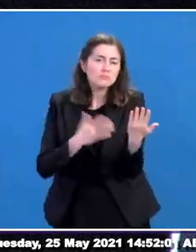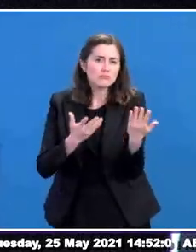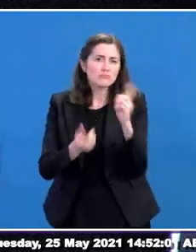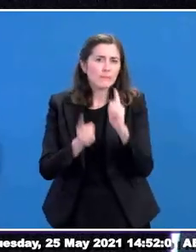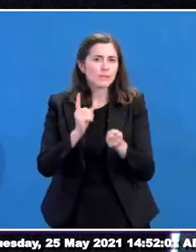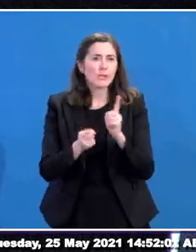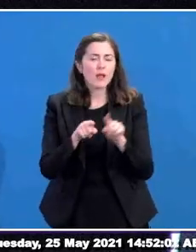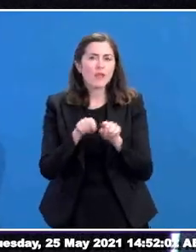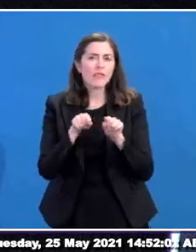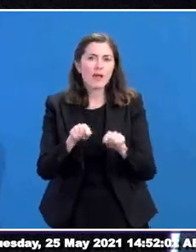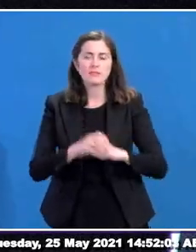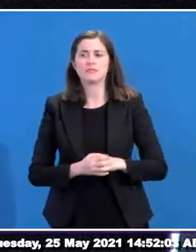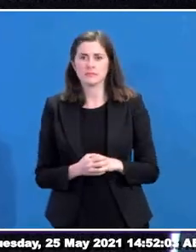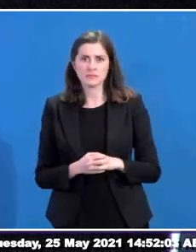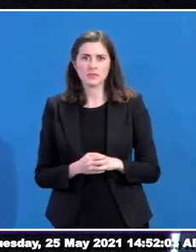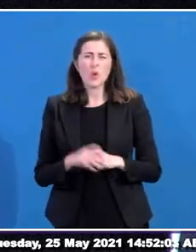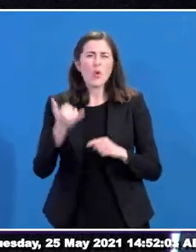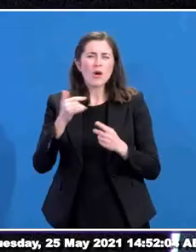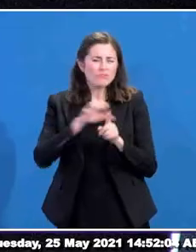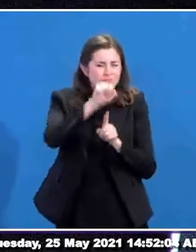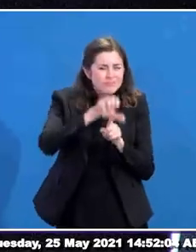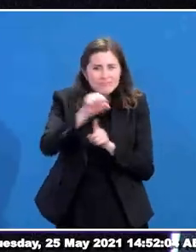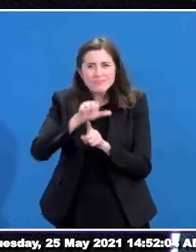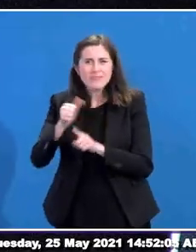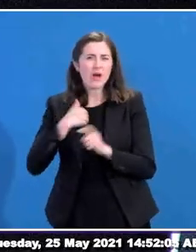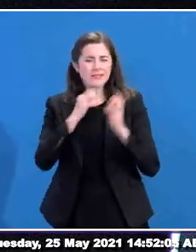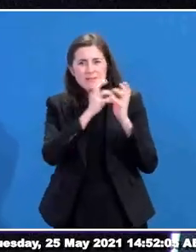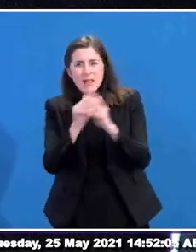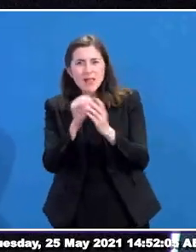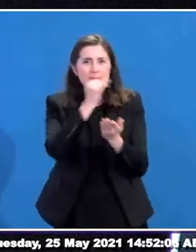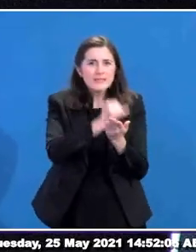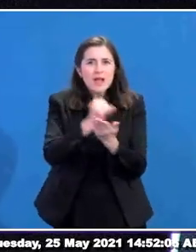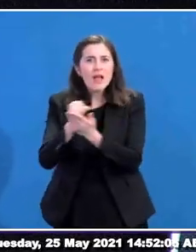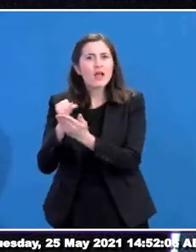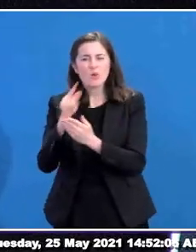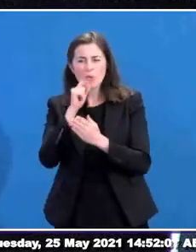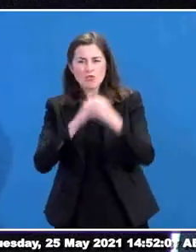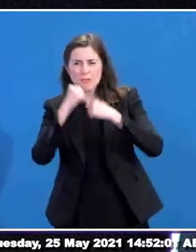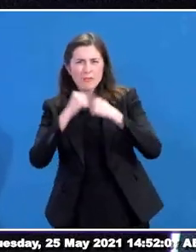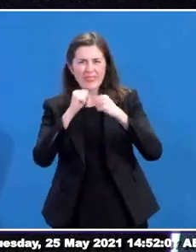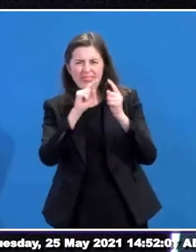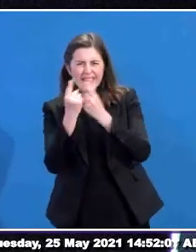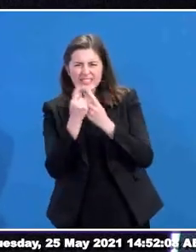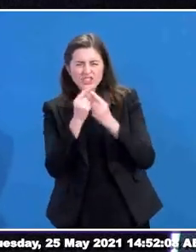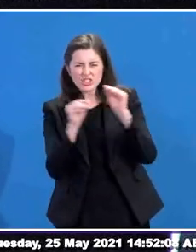They pick me up on spelling or grammar. That's about it.